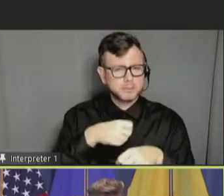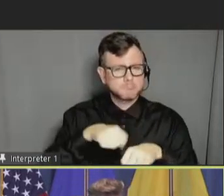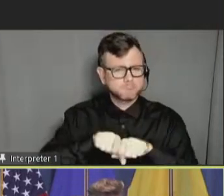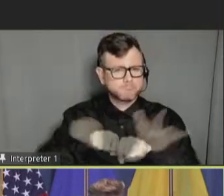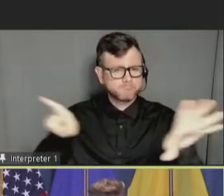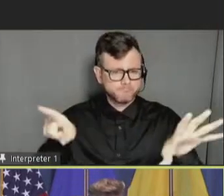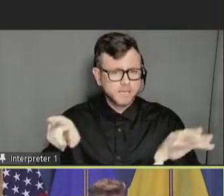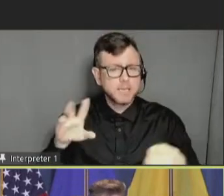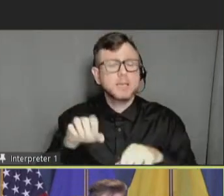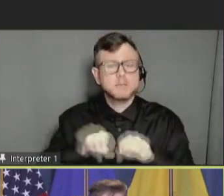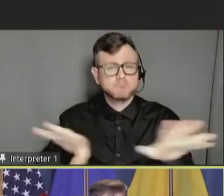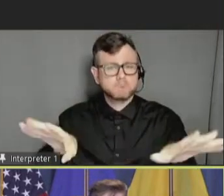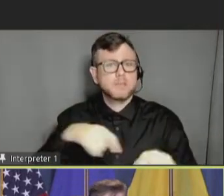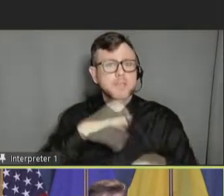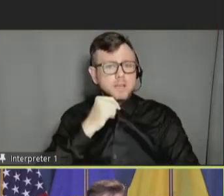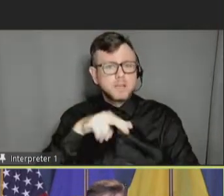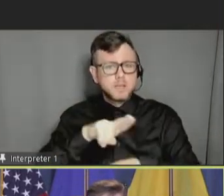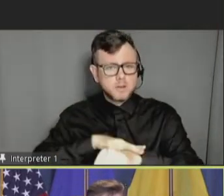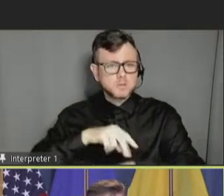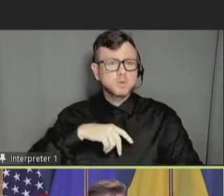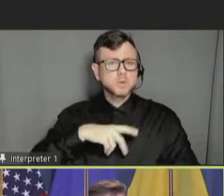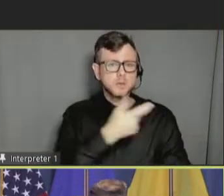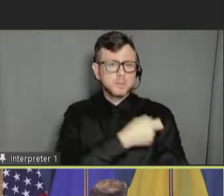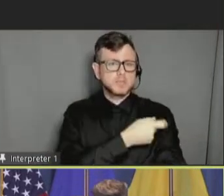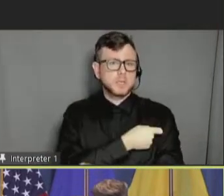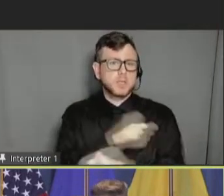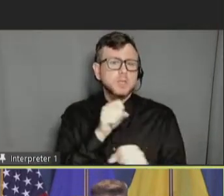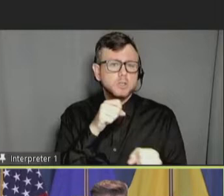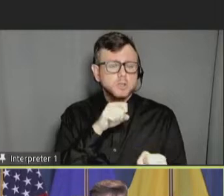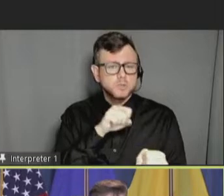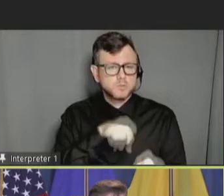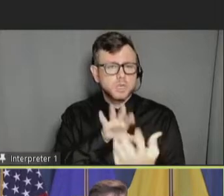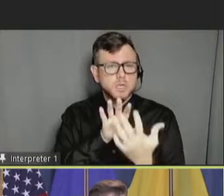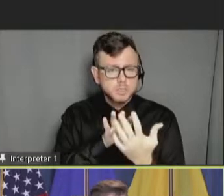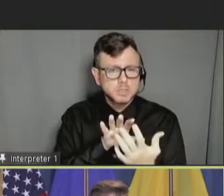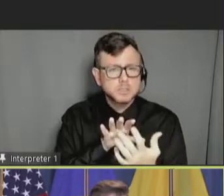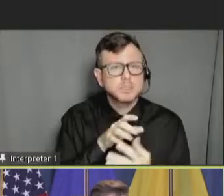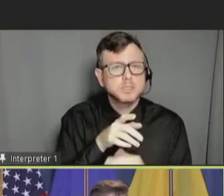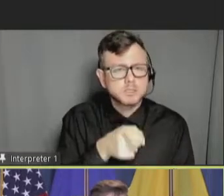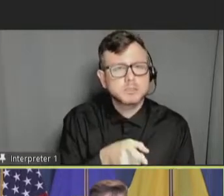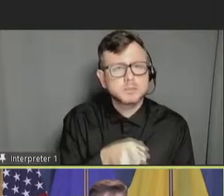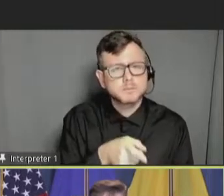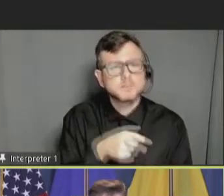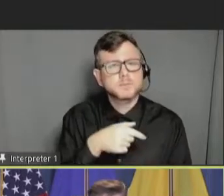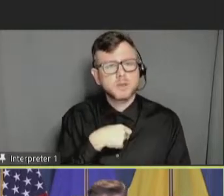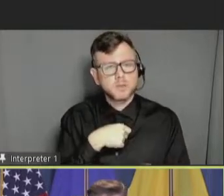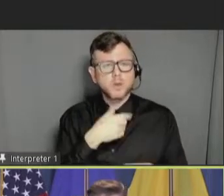strategies. And the U.S. does very well in this regard, satisfying the requirements for all four